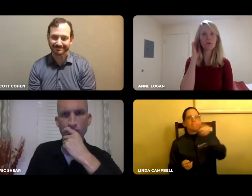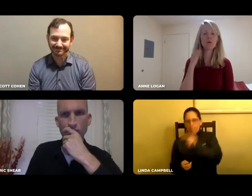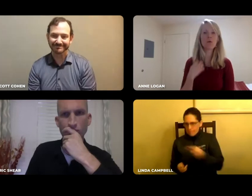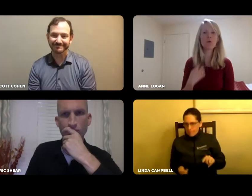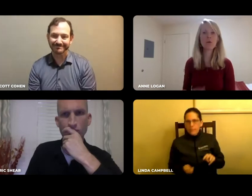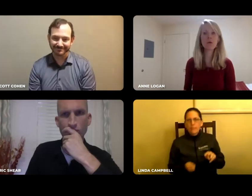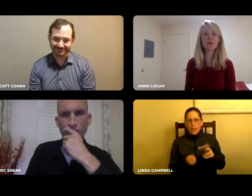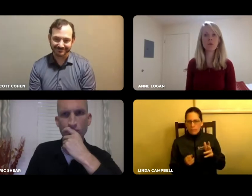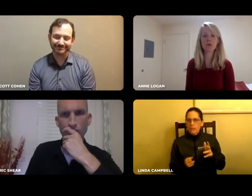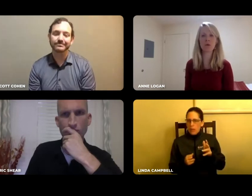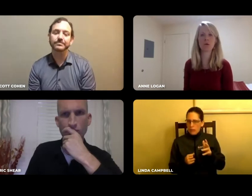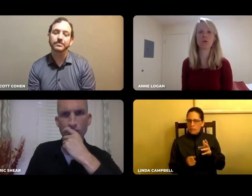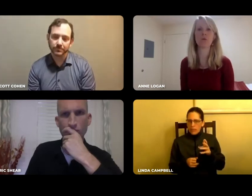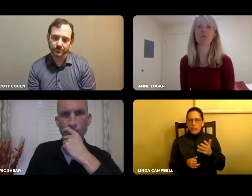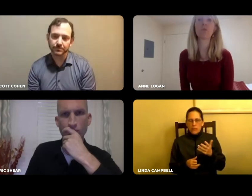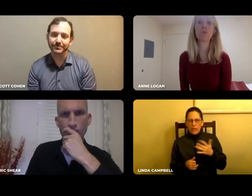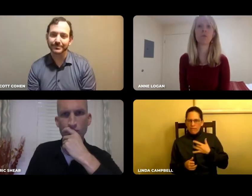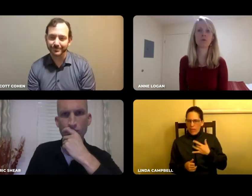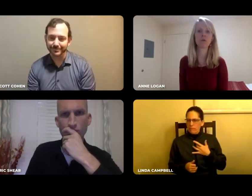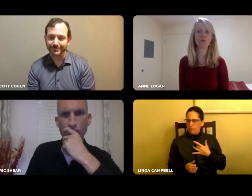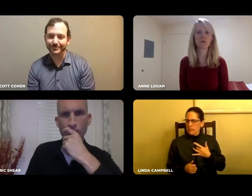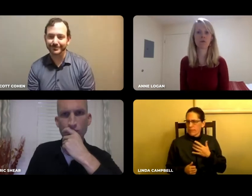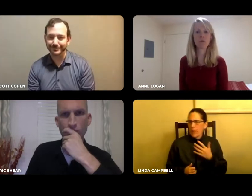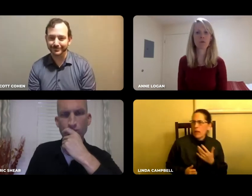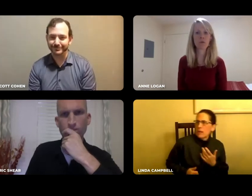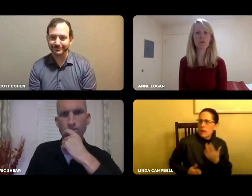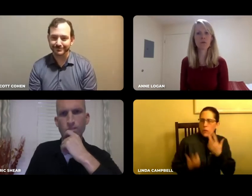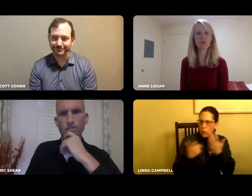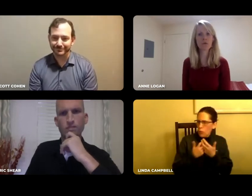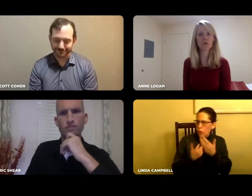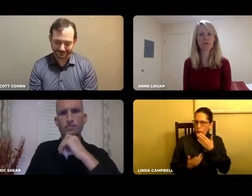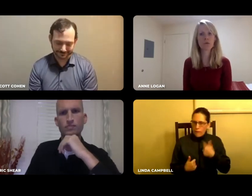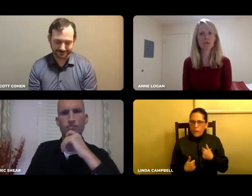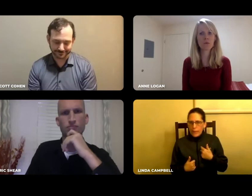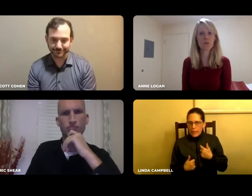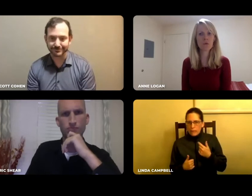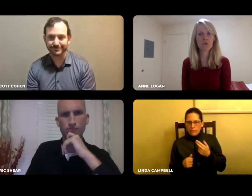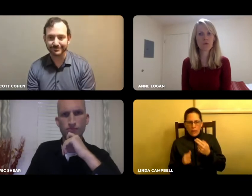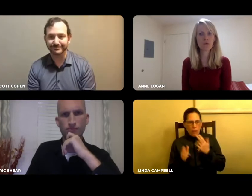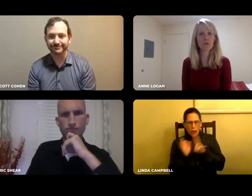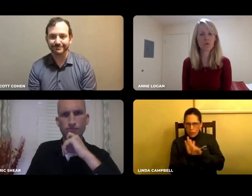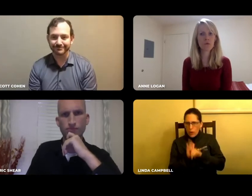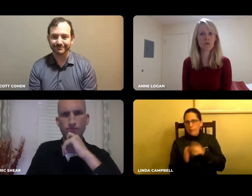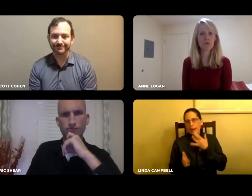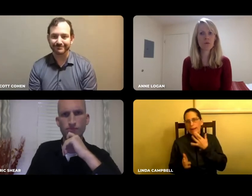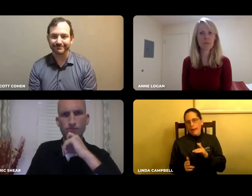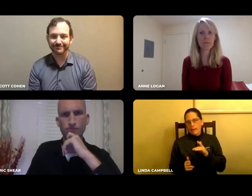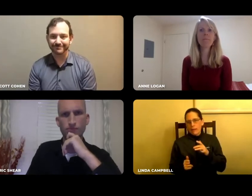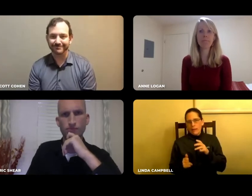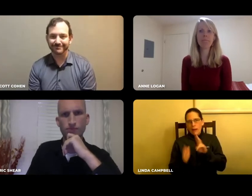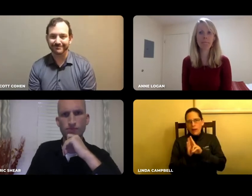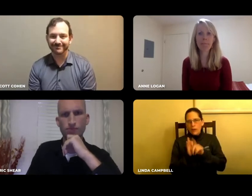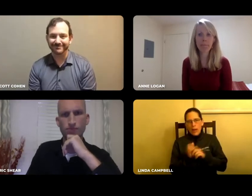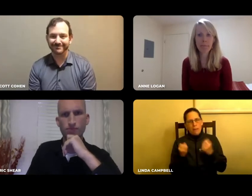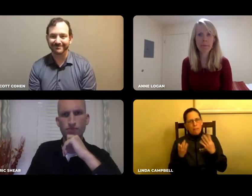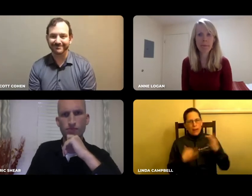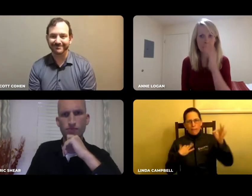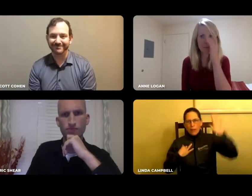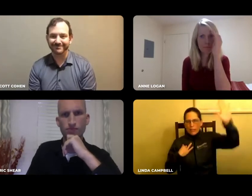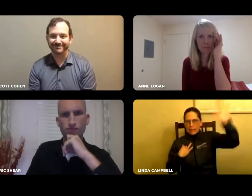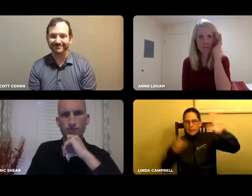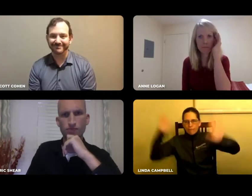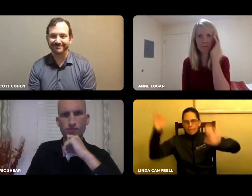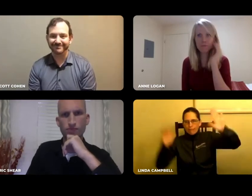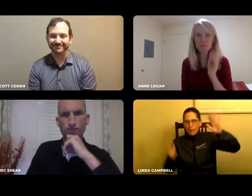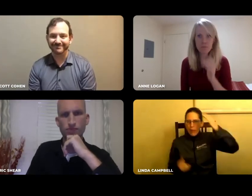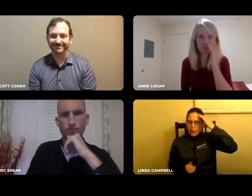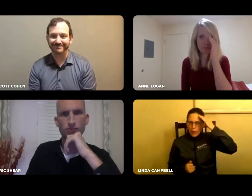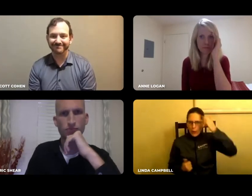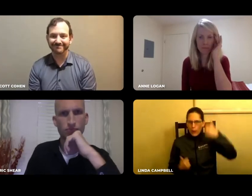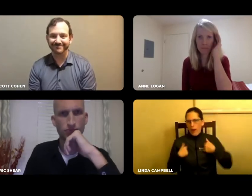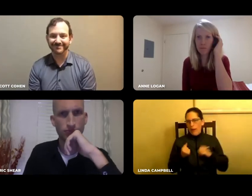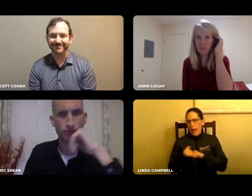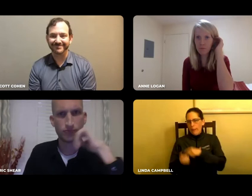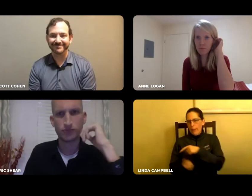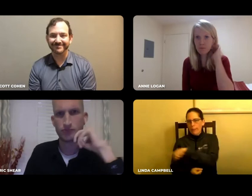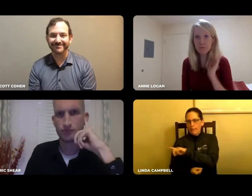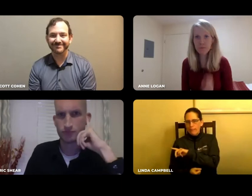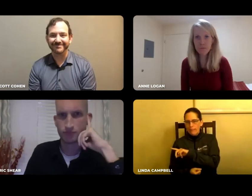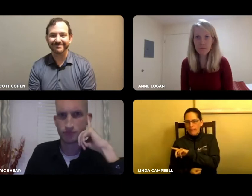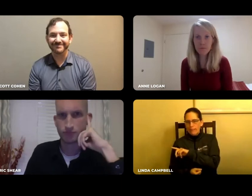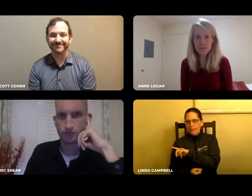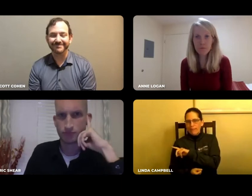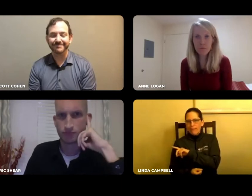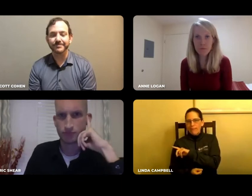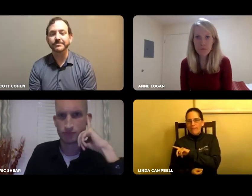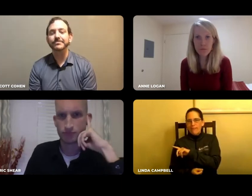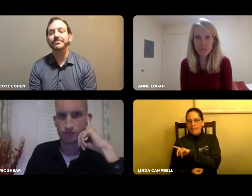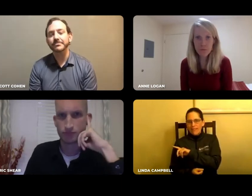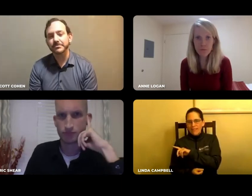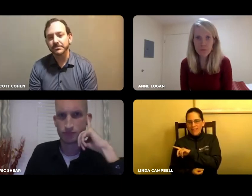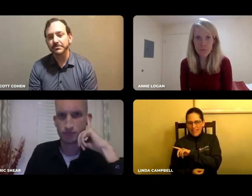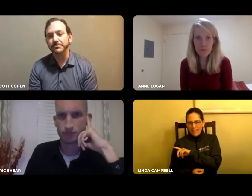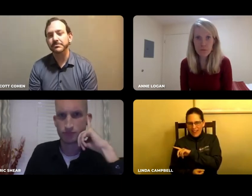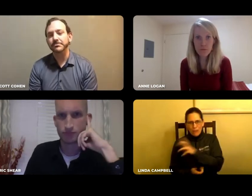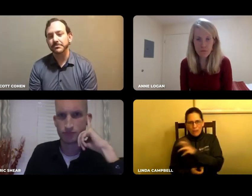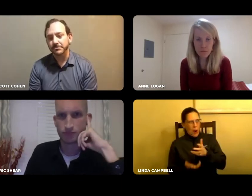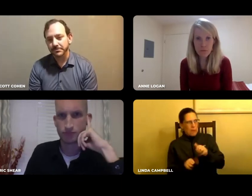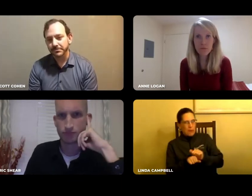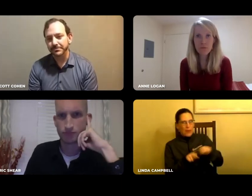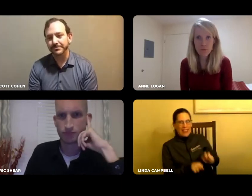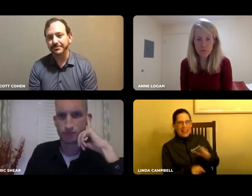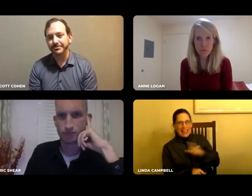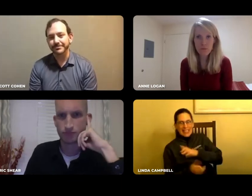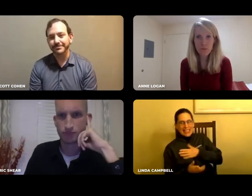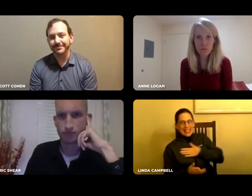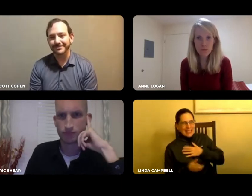This was the best way for me to learn I was thankful everyone wanted to work with me